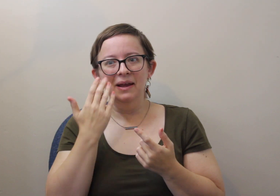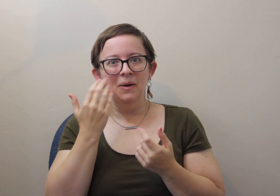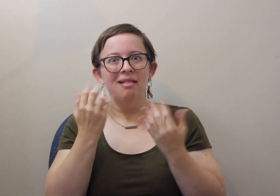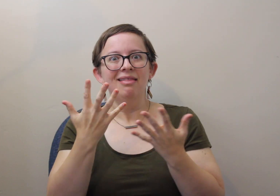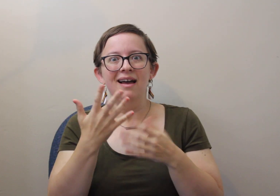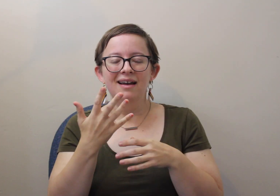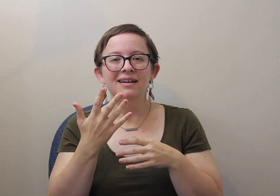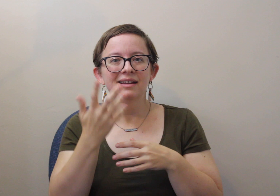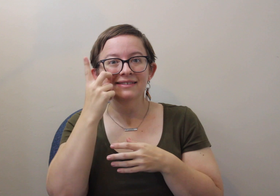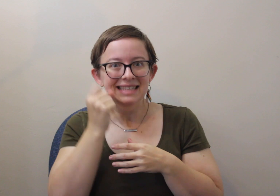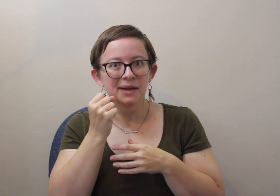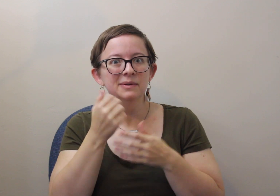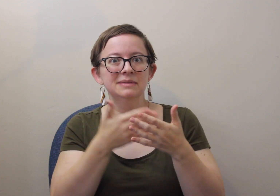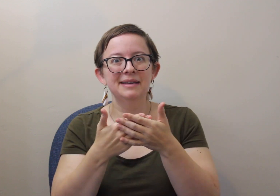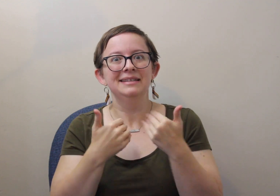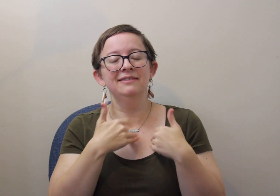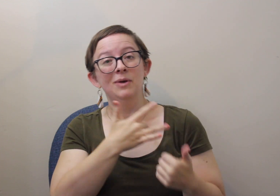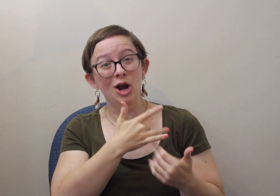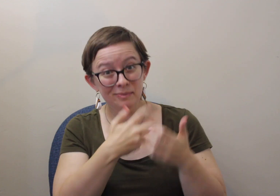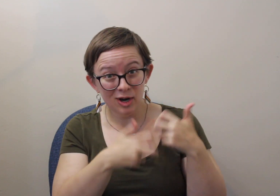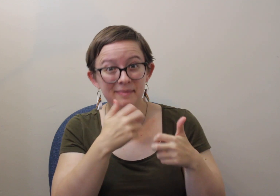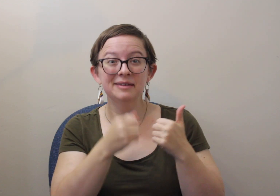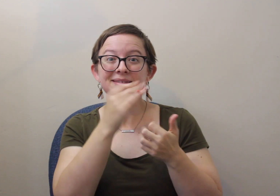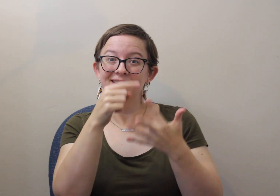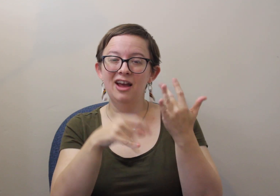because I know that a lot of kids with Down's they tend to have heart problems